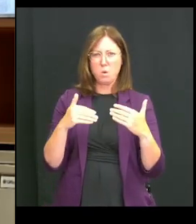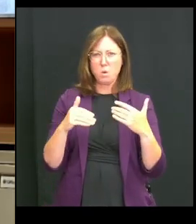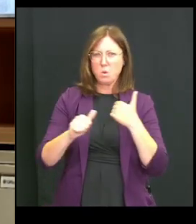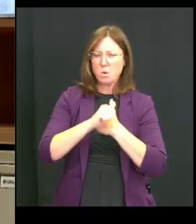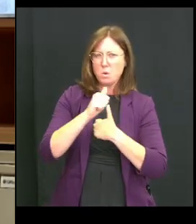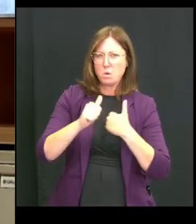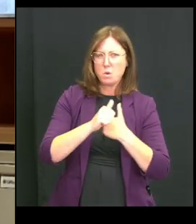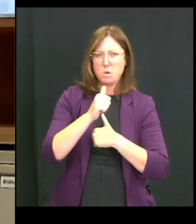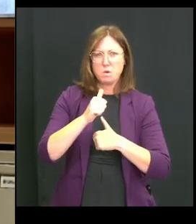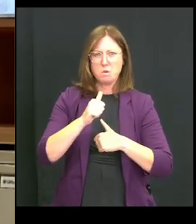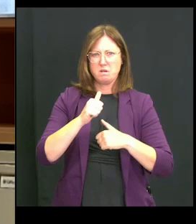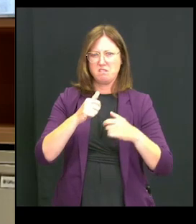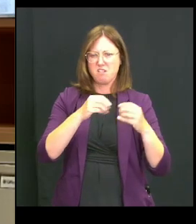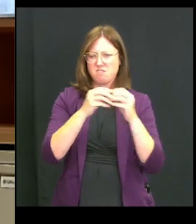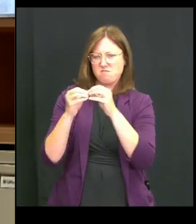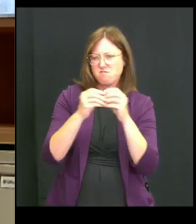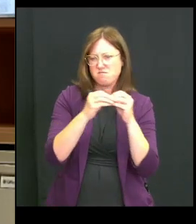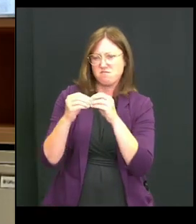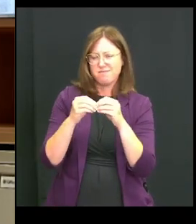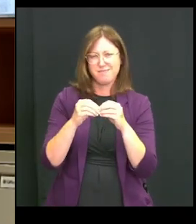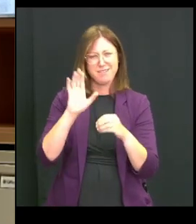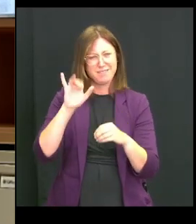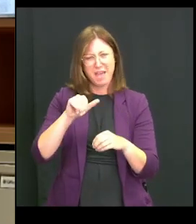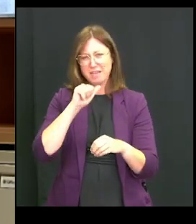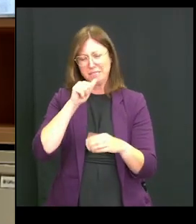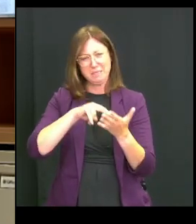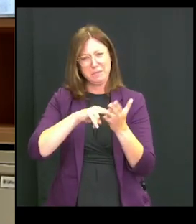It is not reflective of the vast majority of the public.